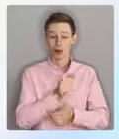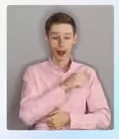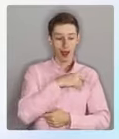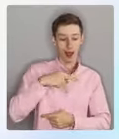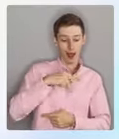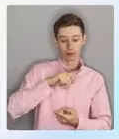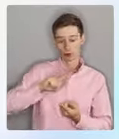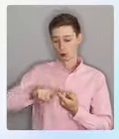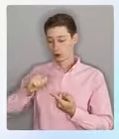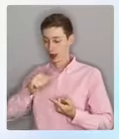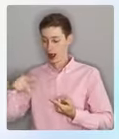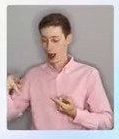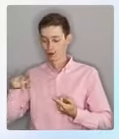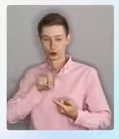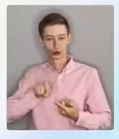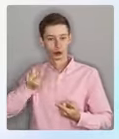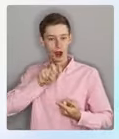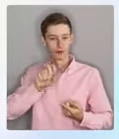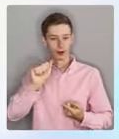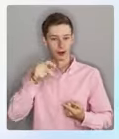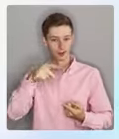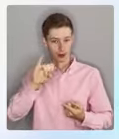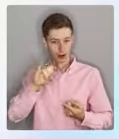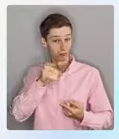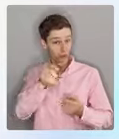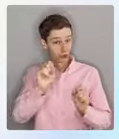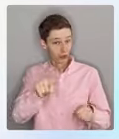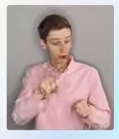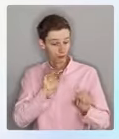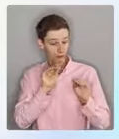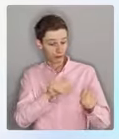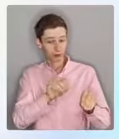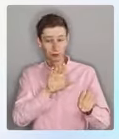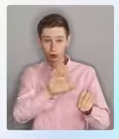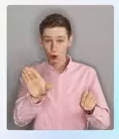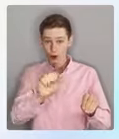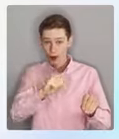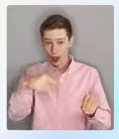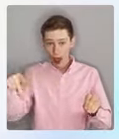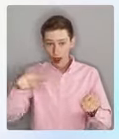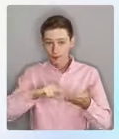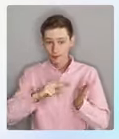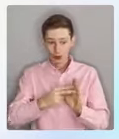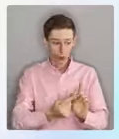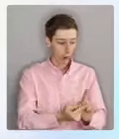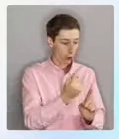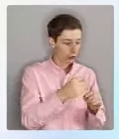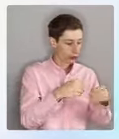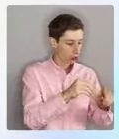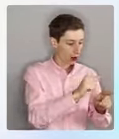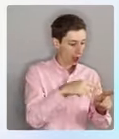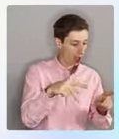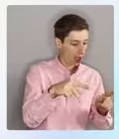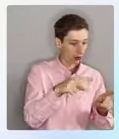We are also working on a new App to App Travel API. You can implement this into your app to give users the ability to travel from one Store app to another.